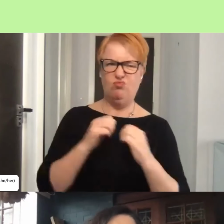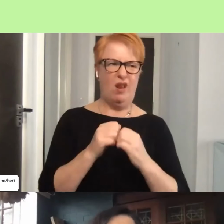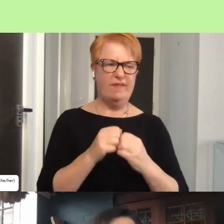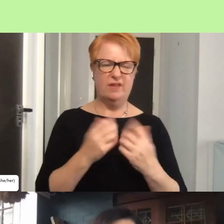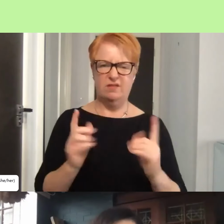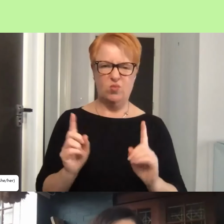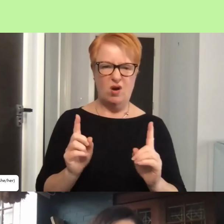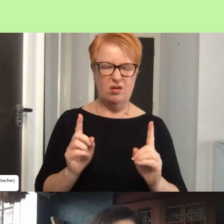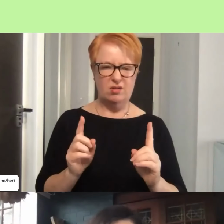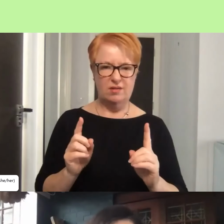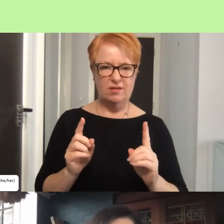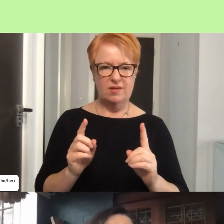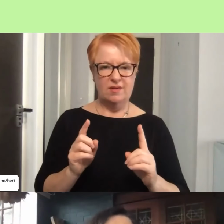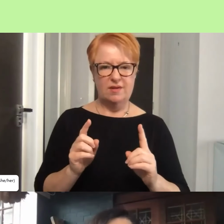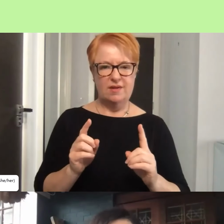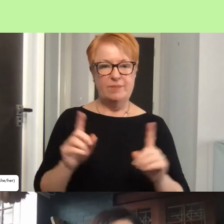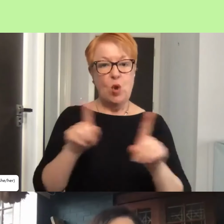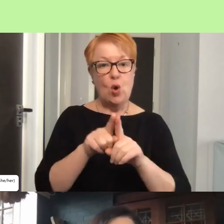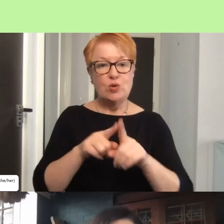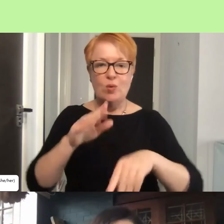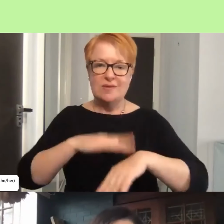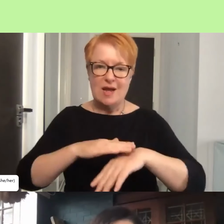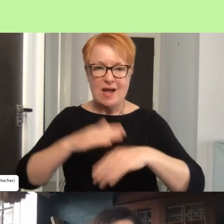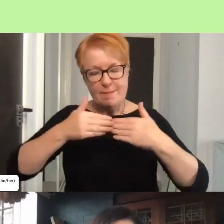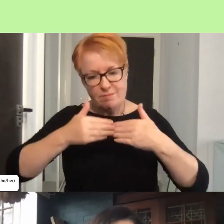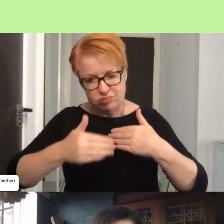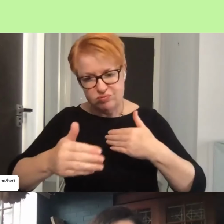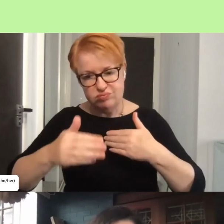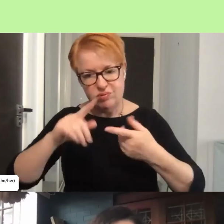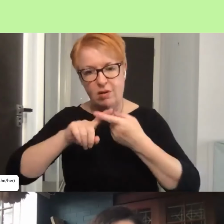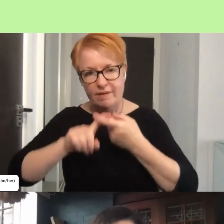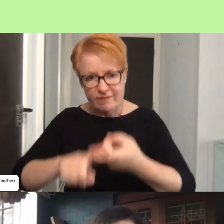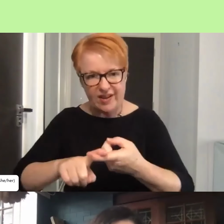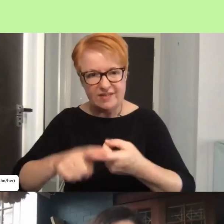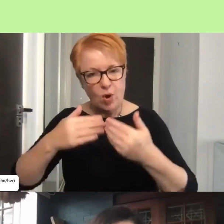Now, going back to the diplomatic, so bureaucratically limitations.